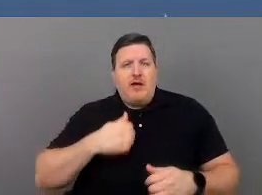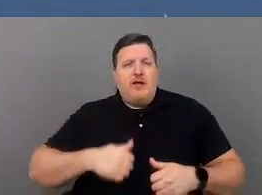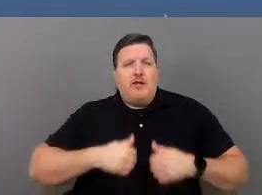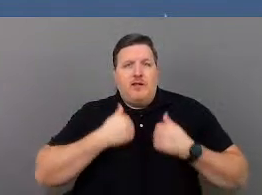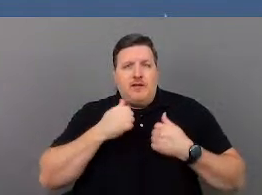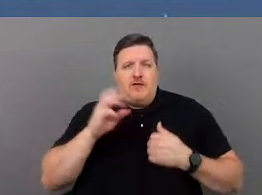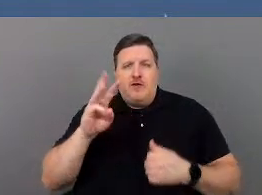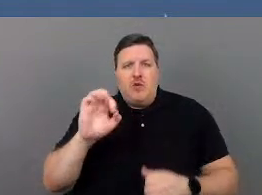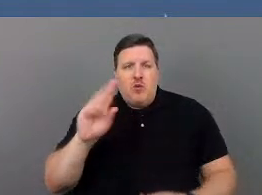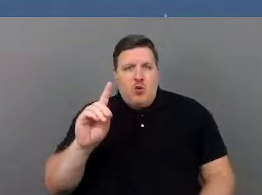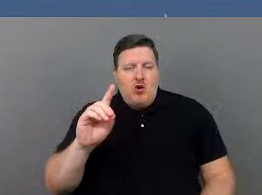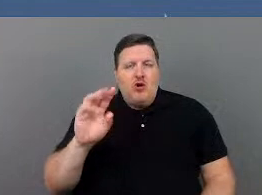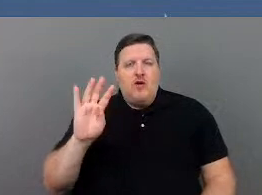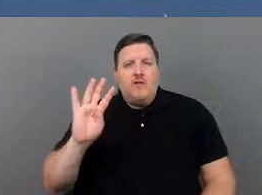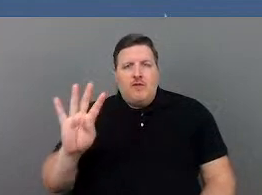SERVICES SUPPORT INCURRED